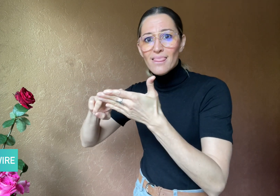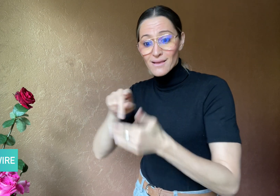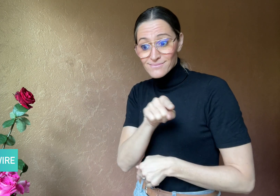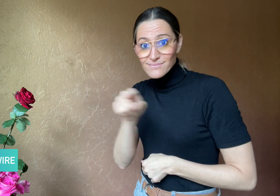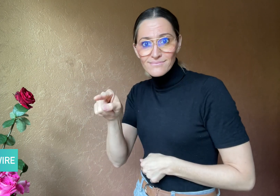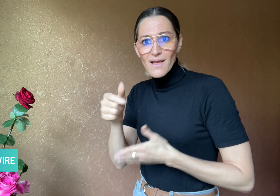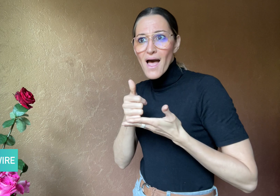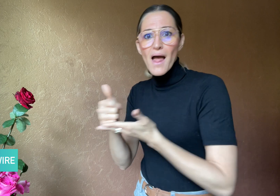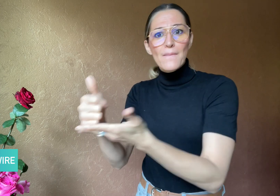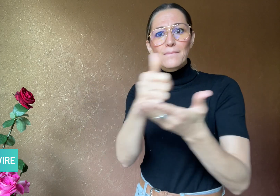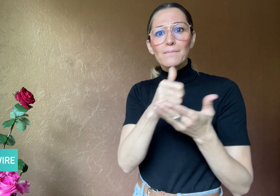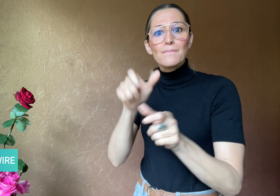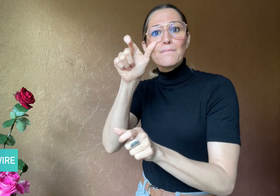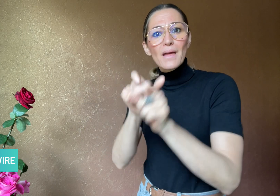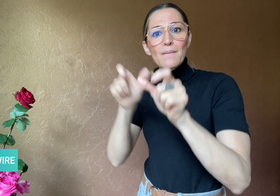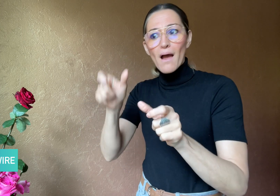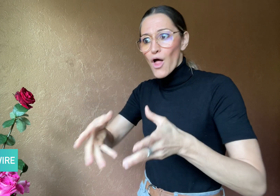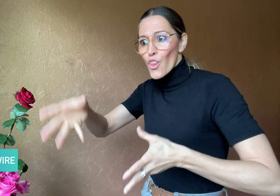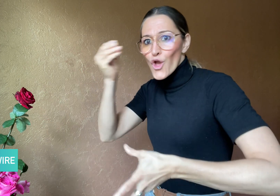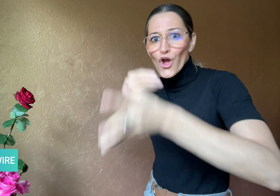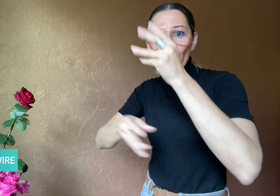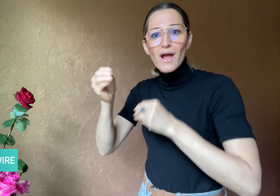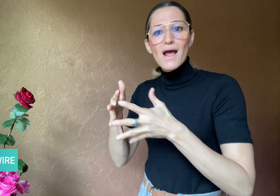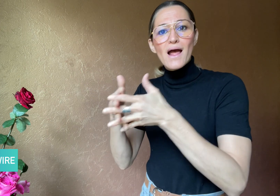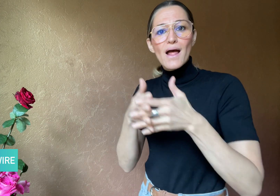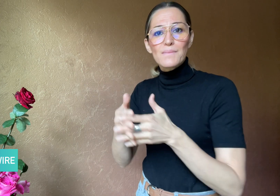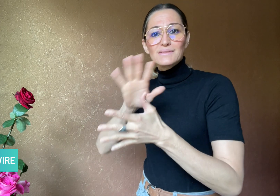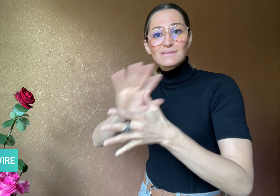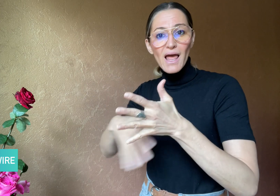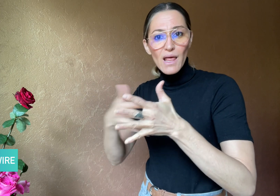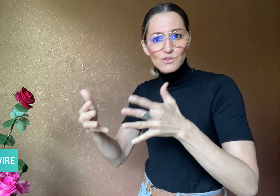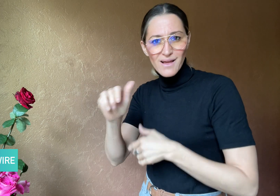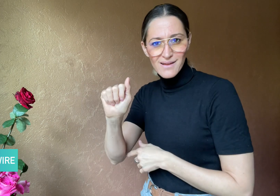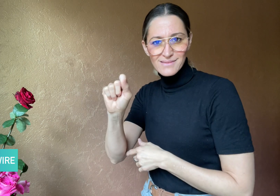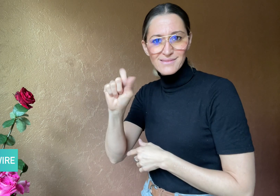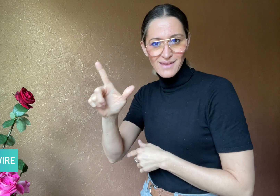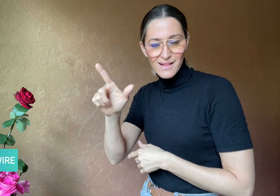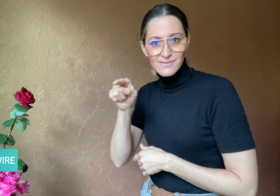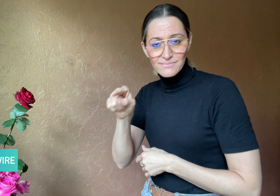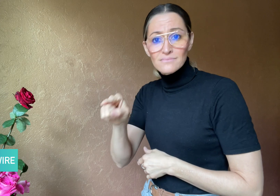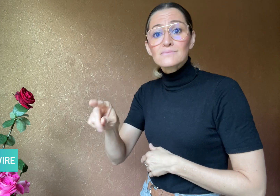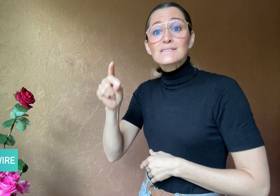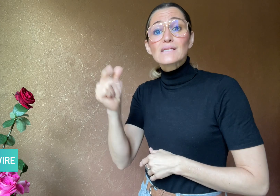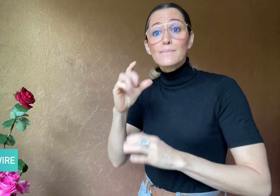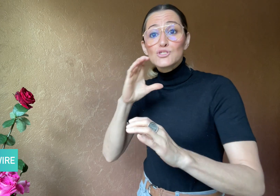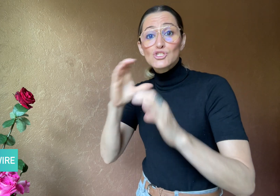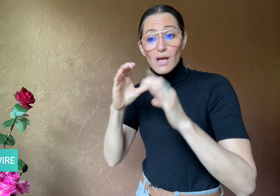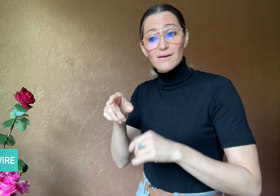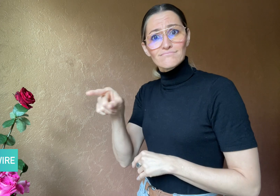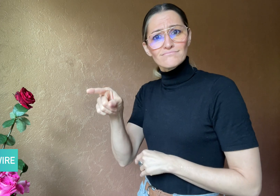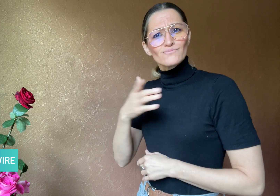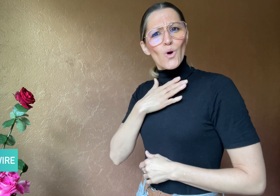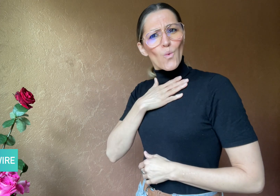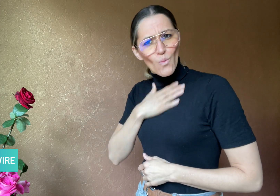American Sign Language (ASL). Snapchat said it wanted to use